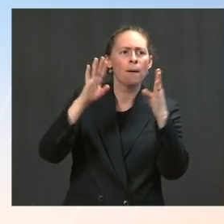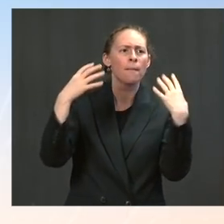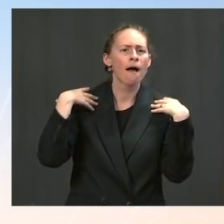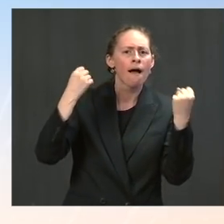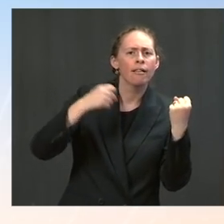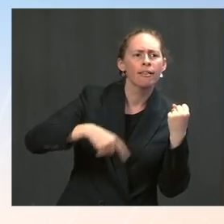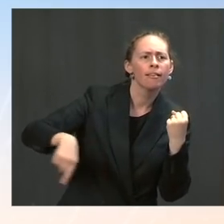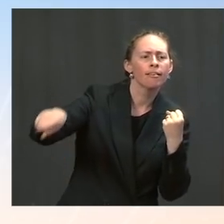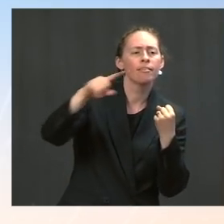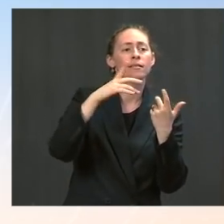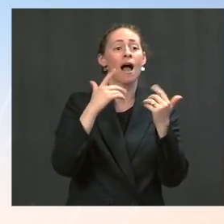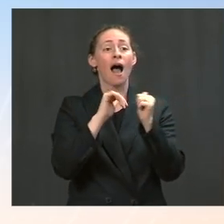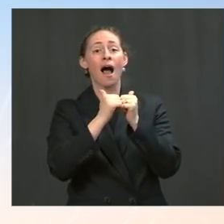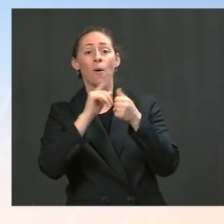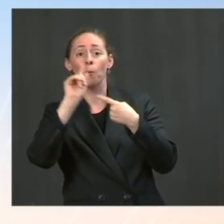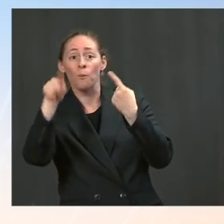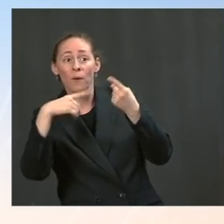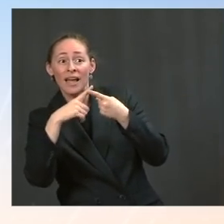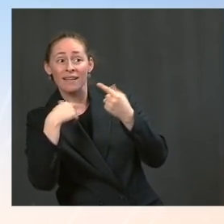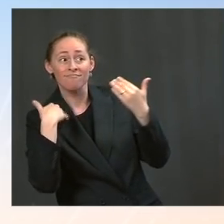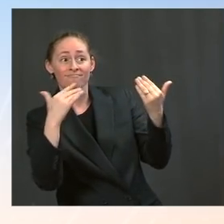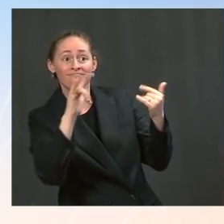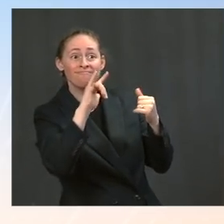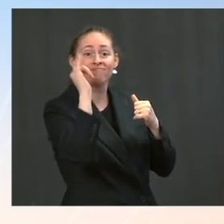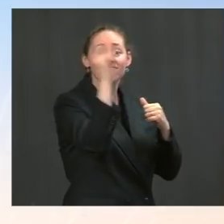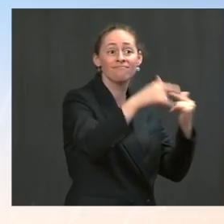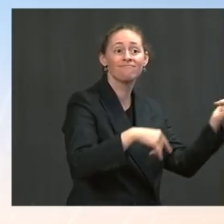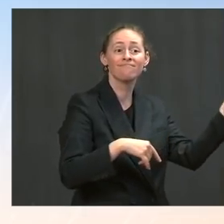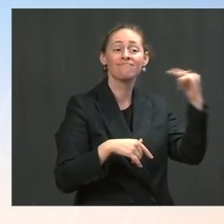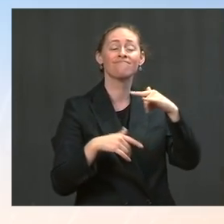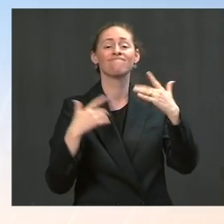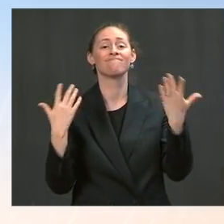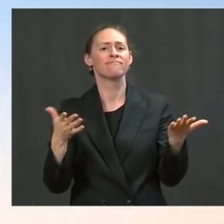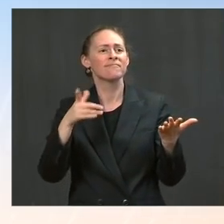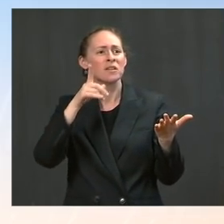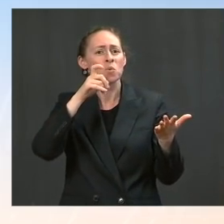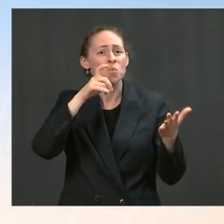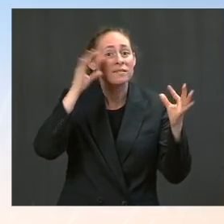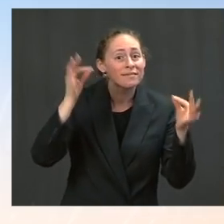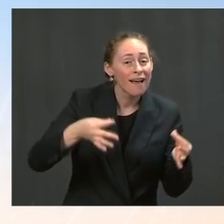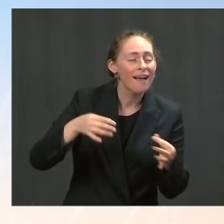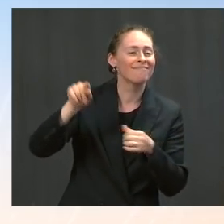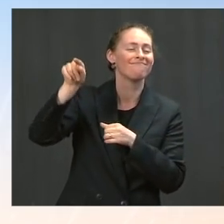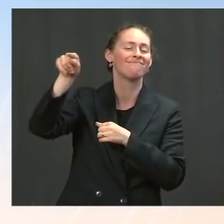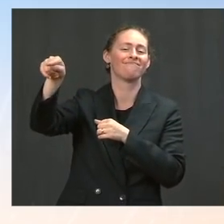will be guided by our public health and medical experts. There are ongoing working groups that are having these discussions